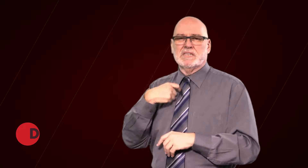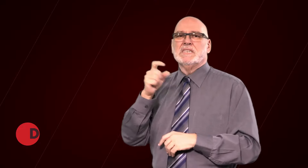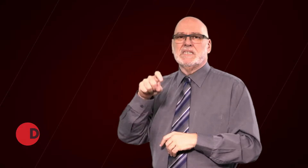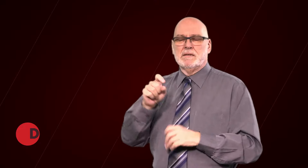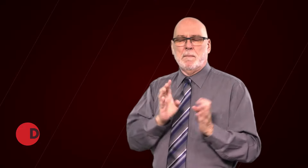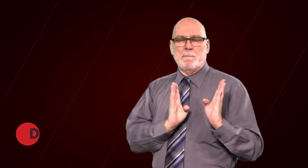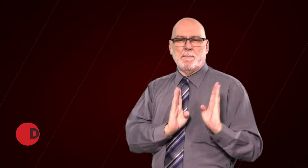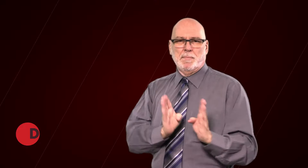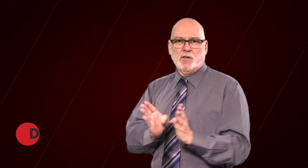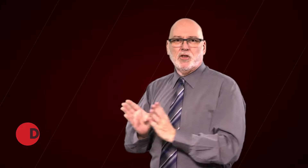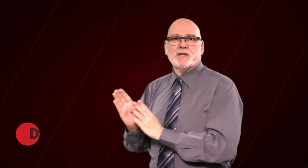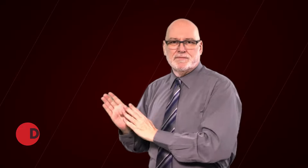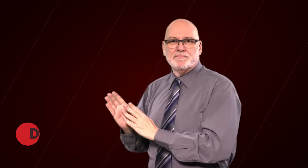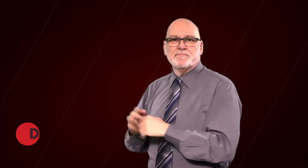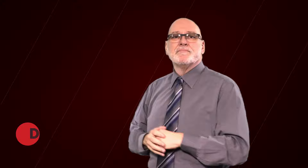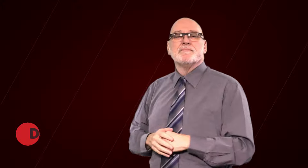we need to be prepared.